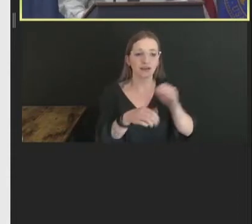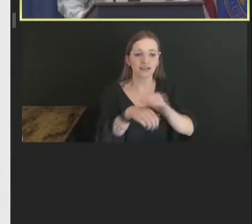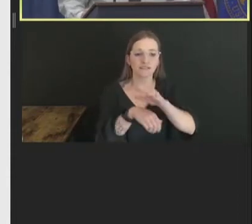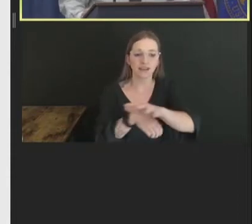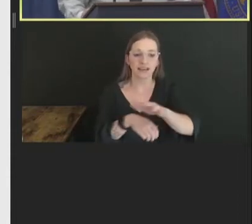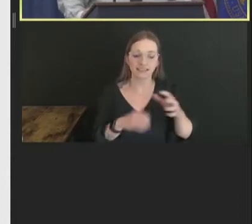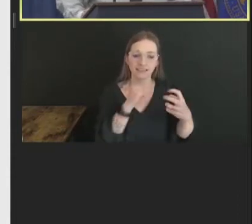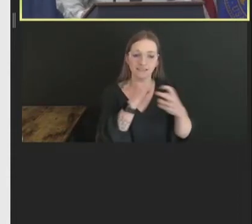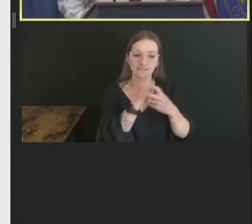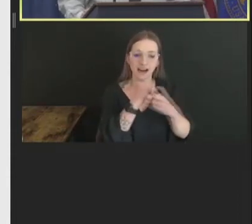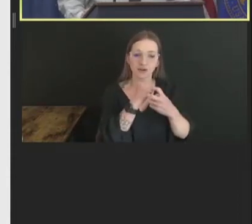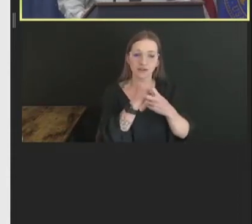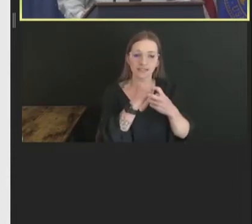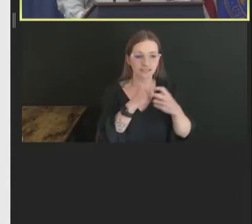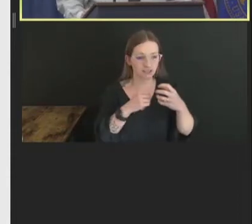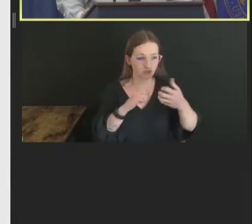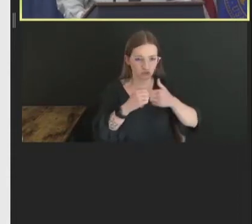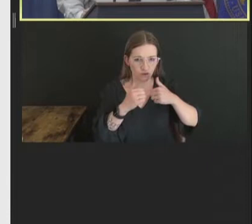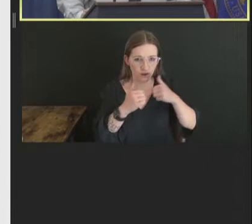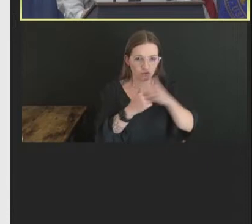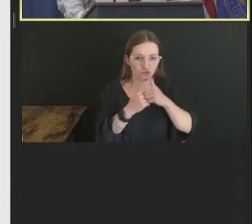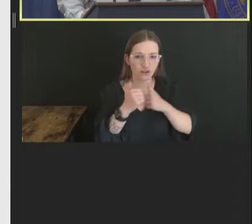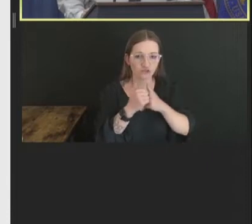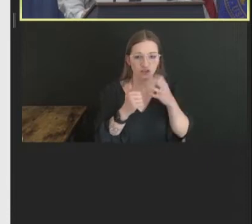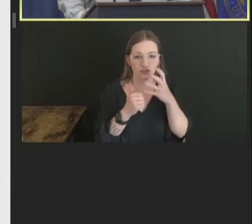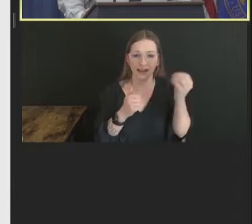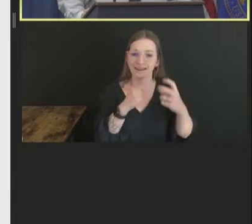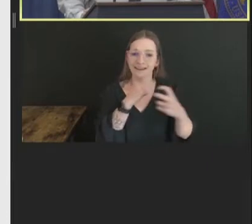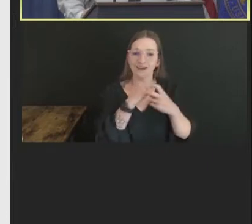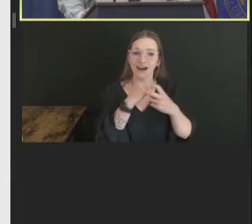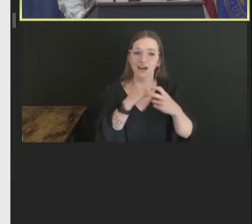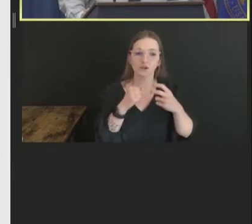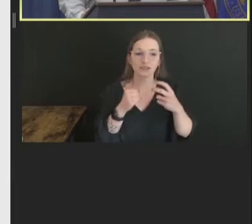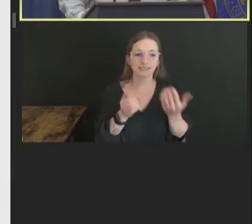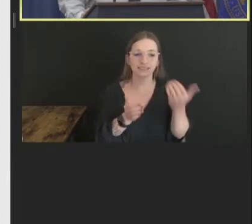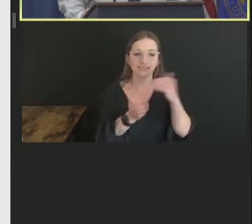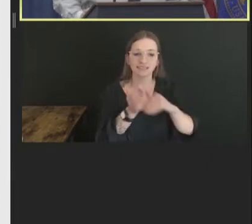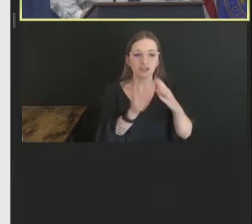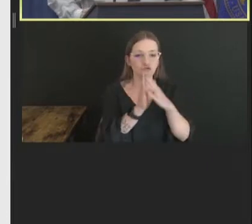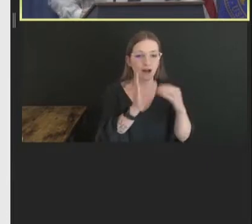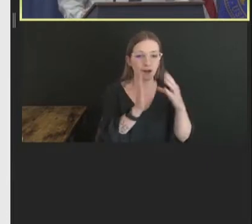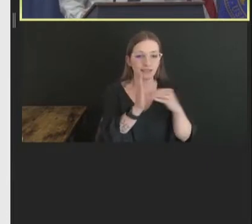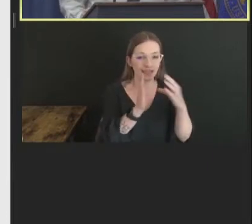And again, this is just a reminder slide. This is the Hopkins COVID-19 tracking website. We